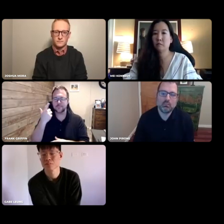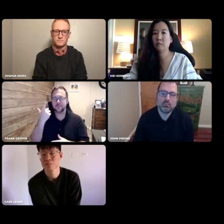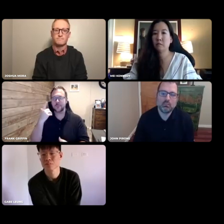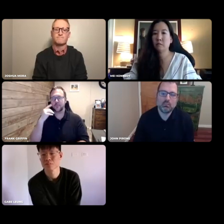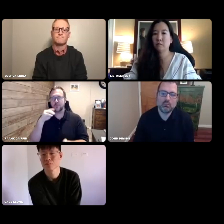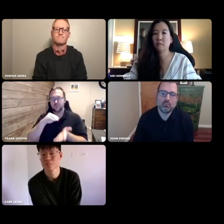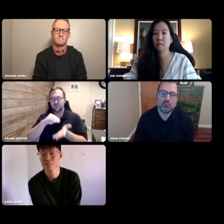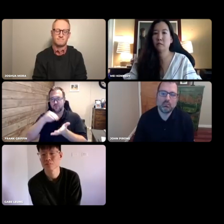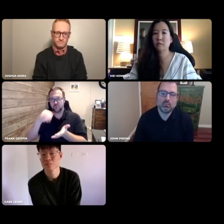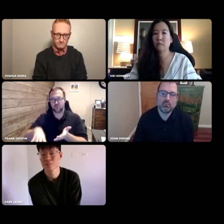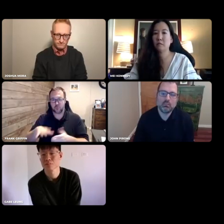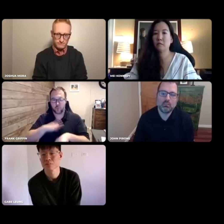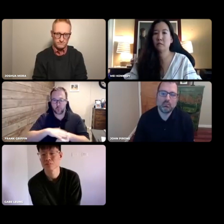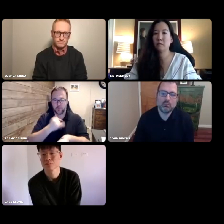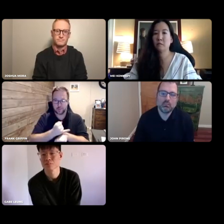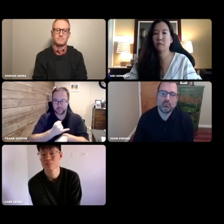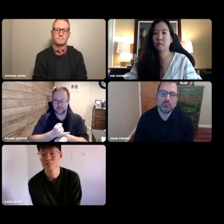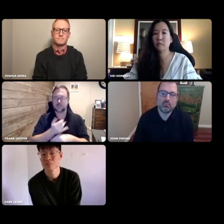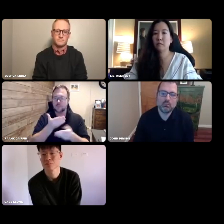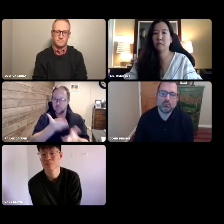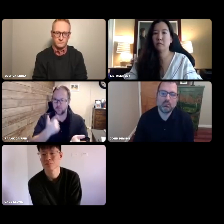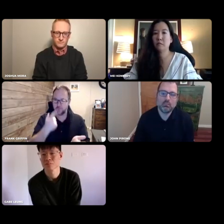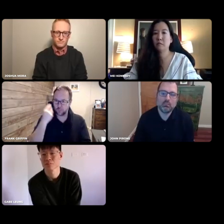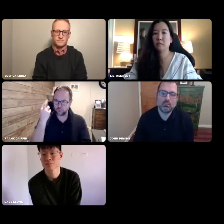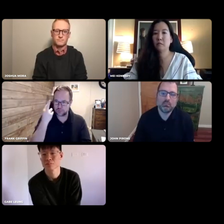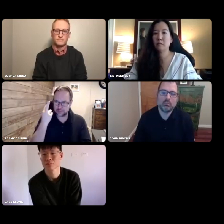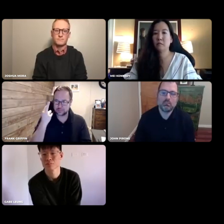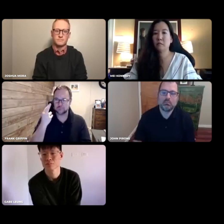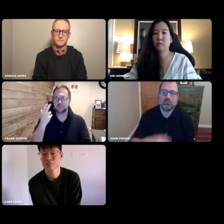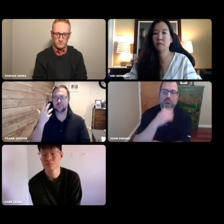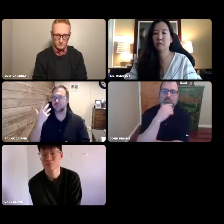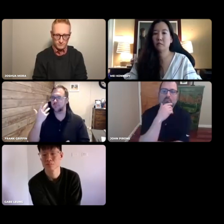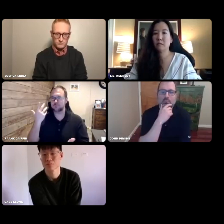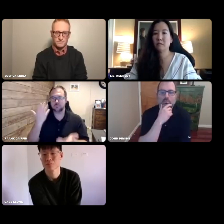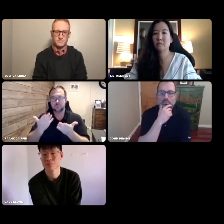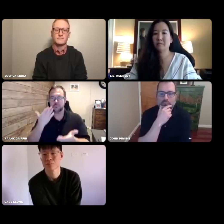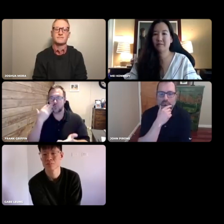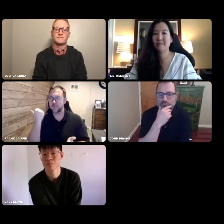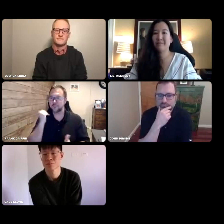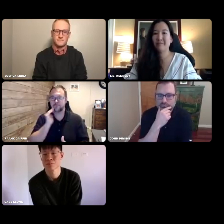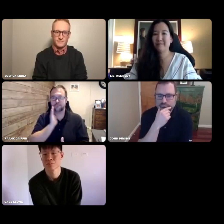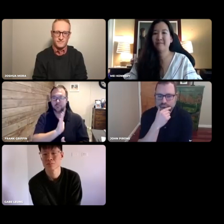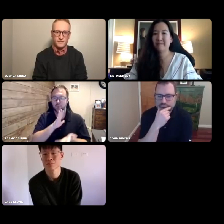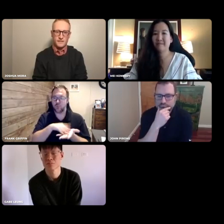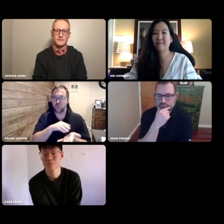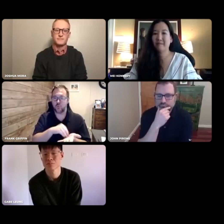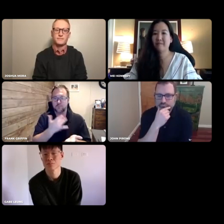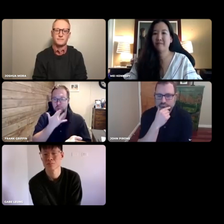It all comes down to choice. Students on campus are offered that for a reason.